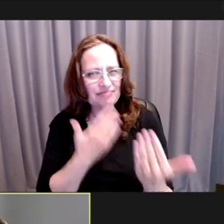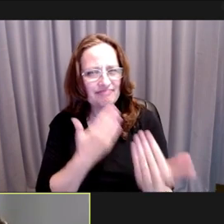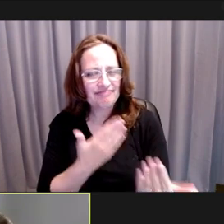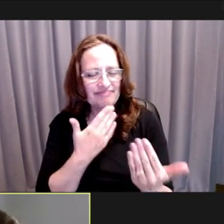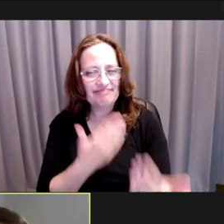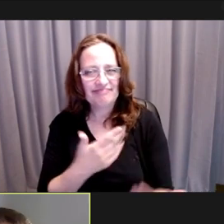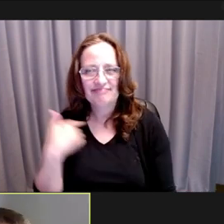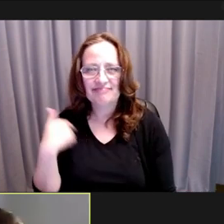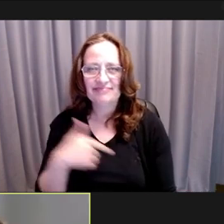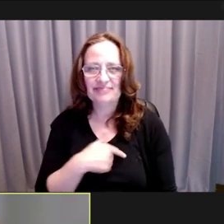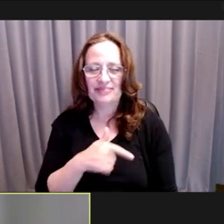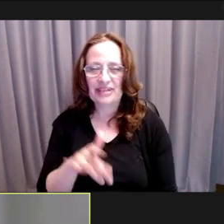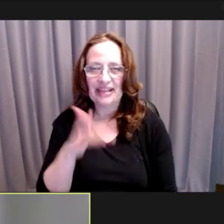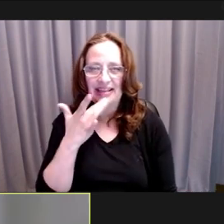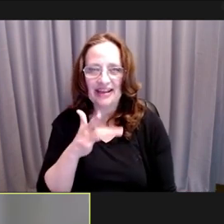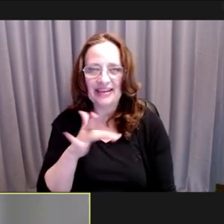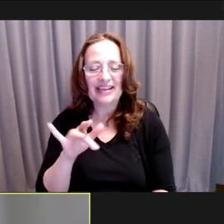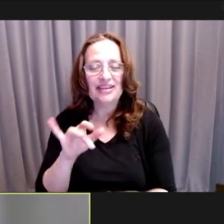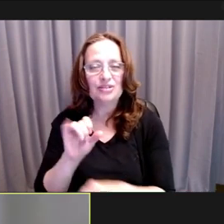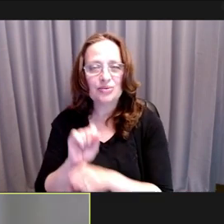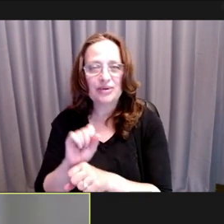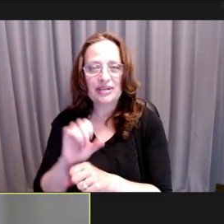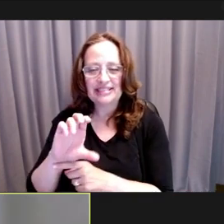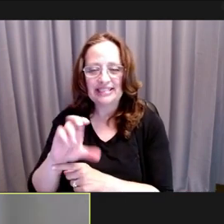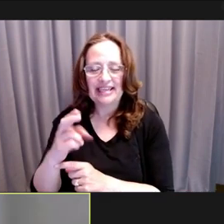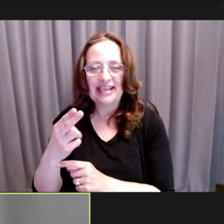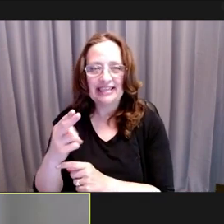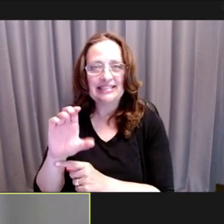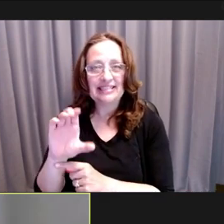at CHC to be able to work with Dr. Friedmann and other otologists,